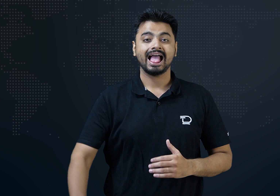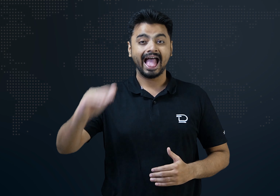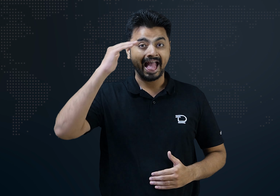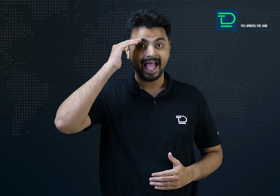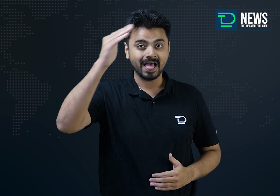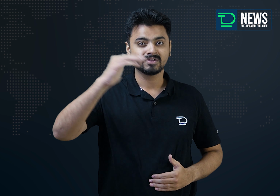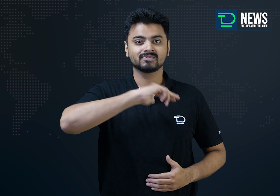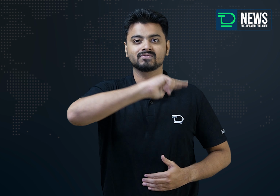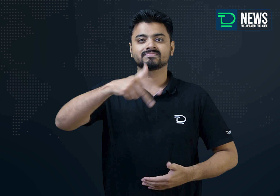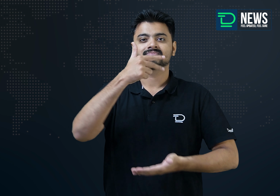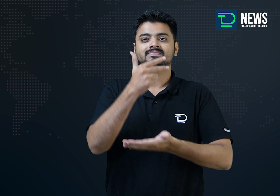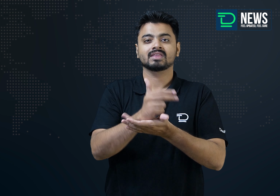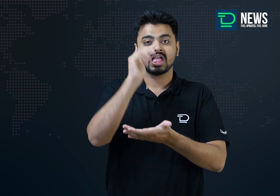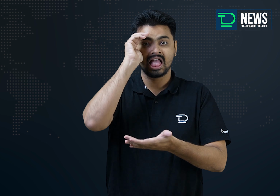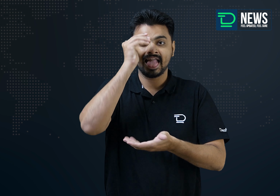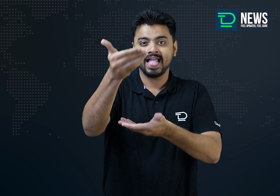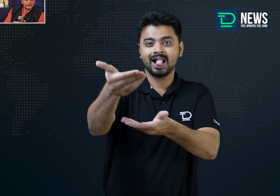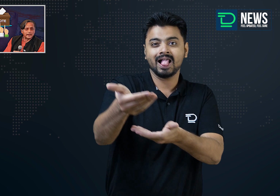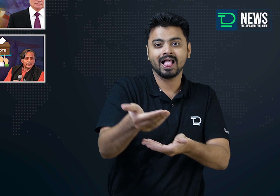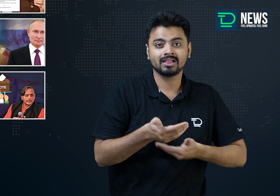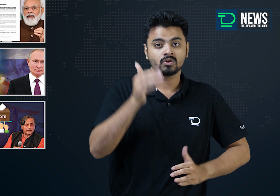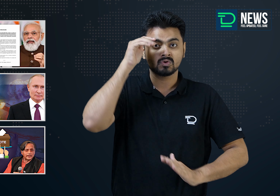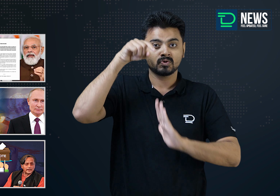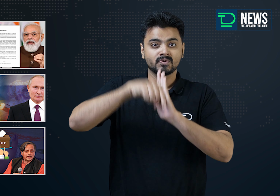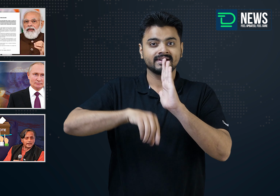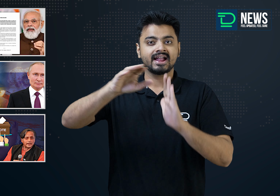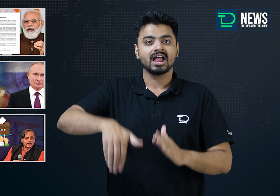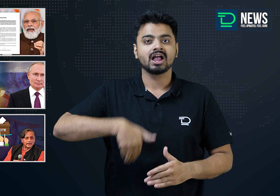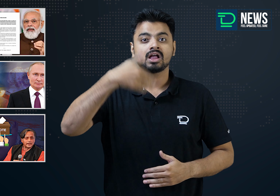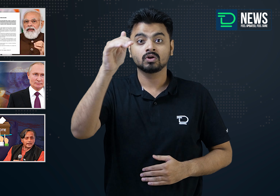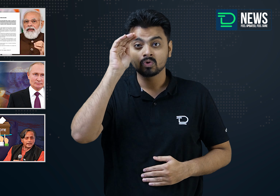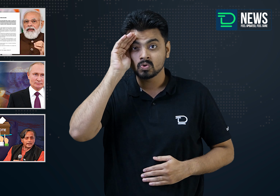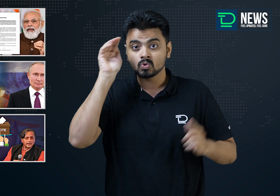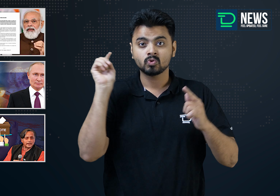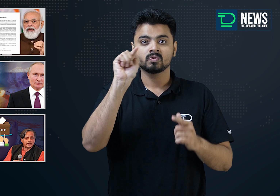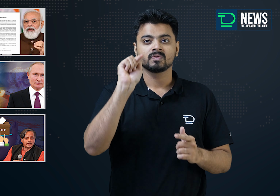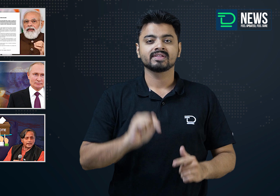Hello and welcome to Deaf Talks NEWS. Today's Headlines